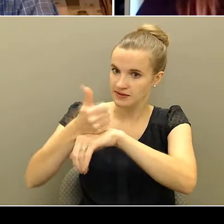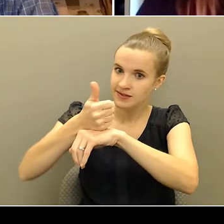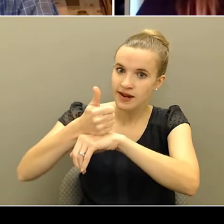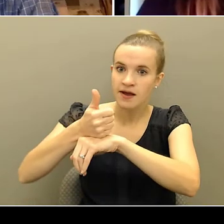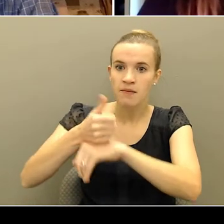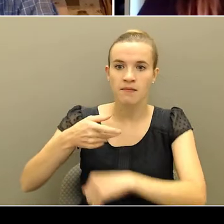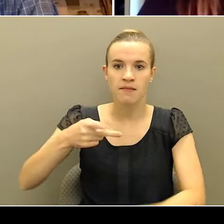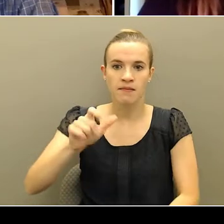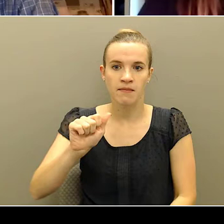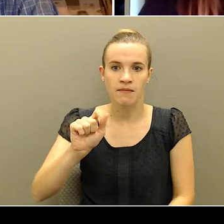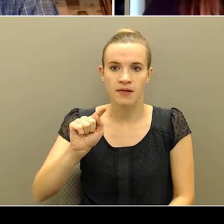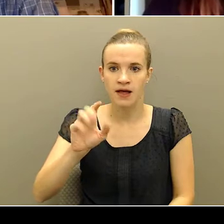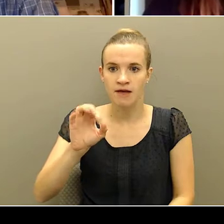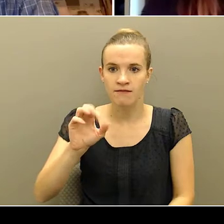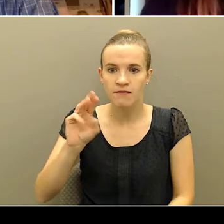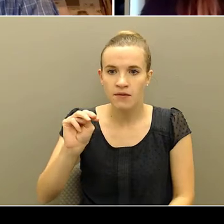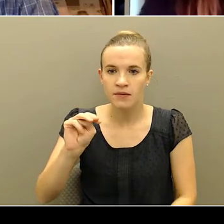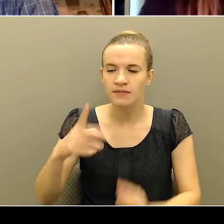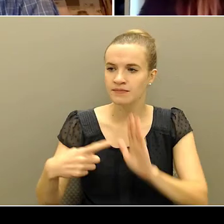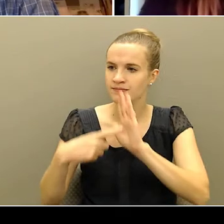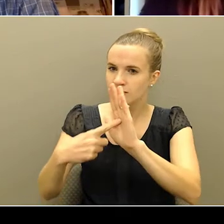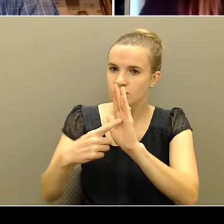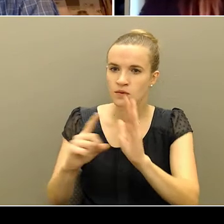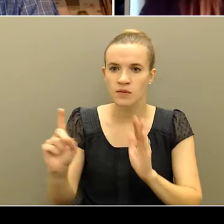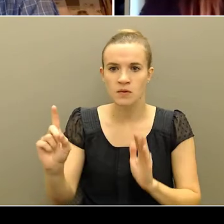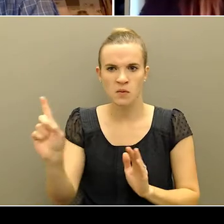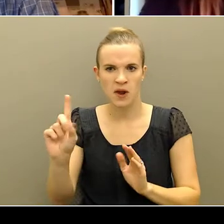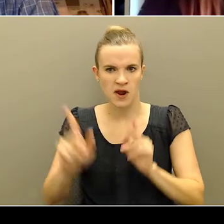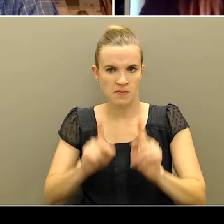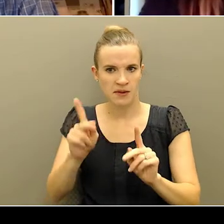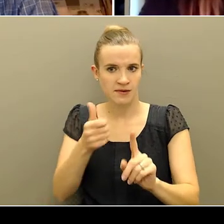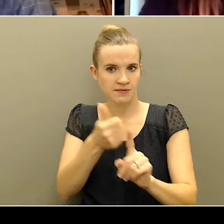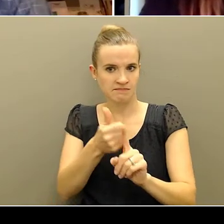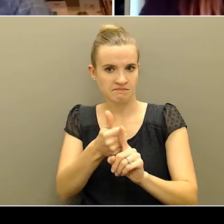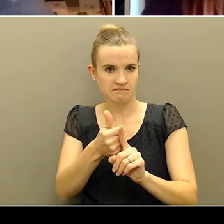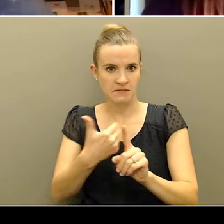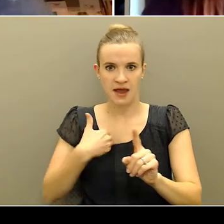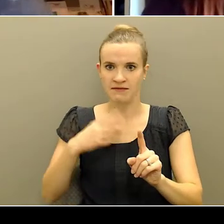ways of getting things accomplished. And you know, what they're willing to put up